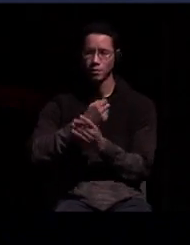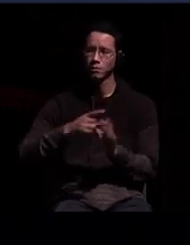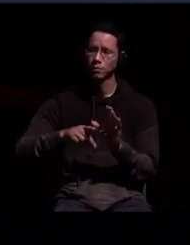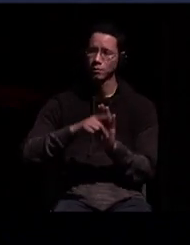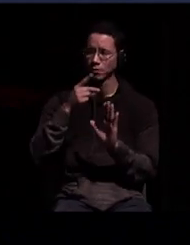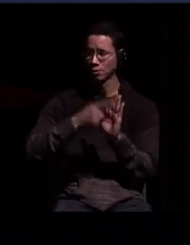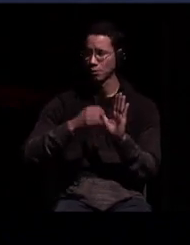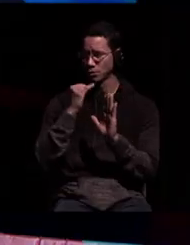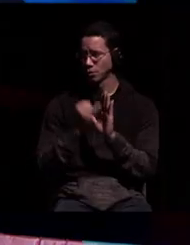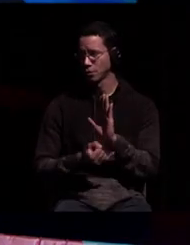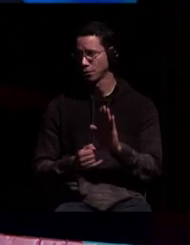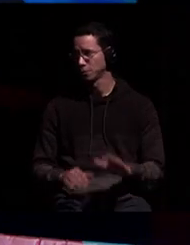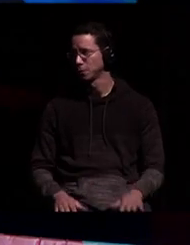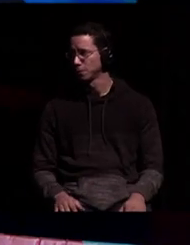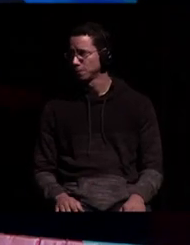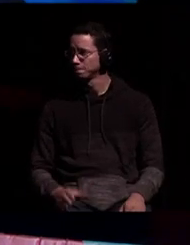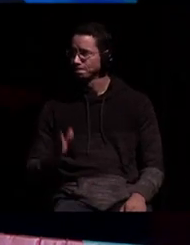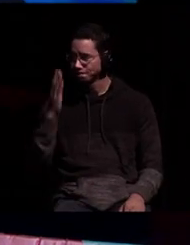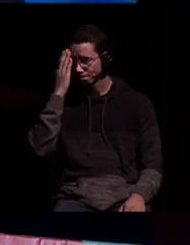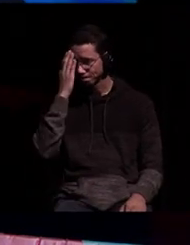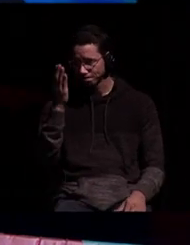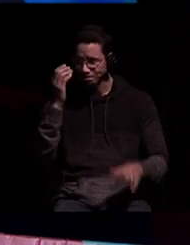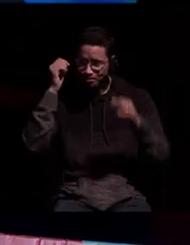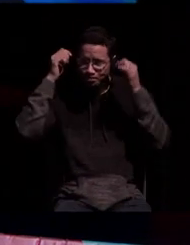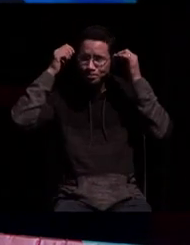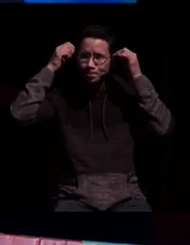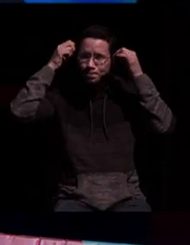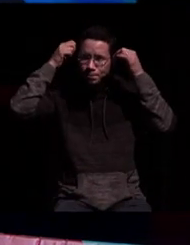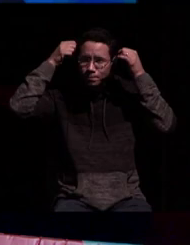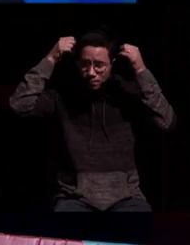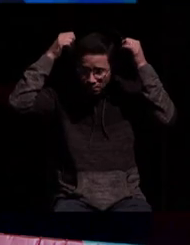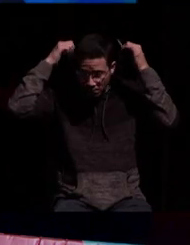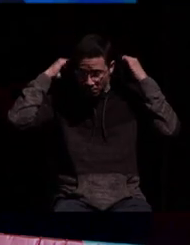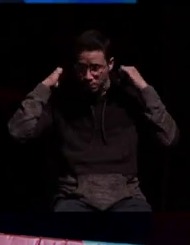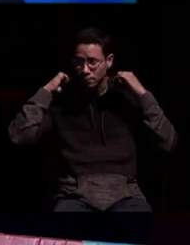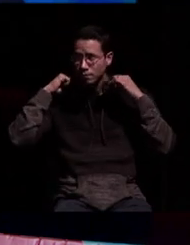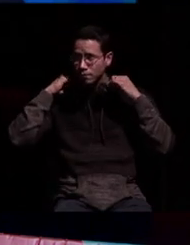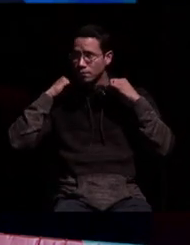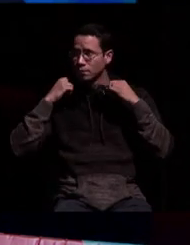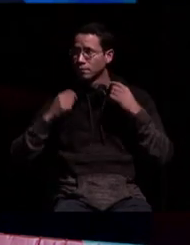Thank you. I’d like to make a synthesis and then close